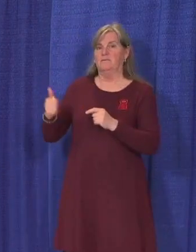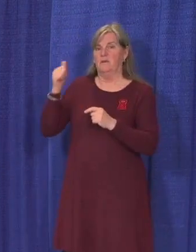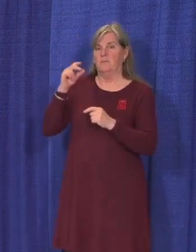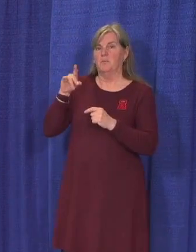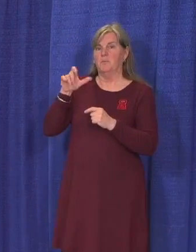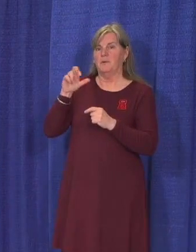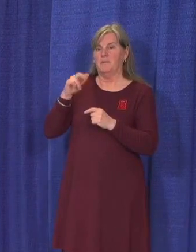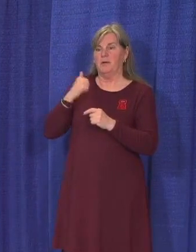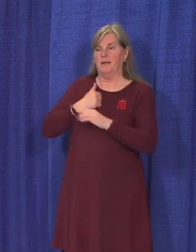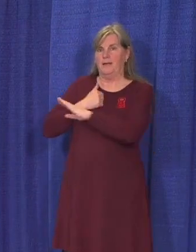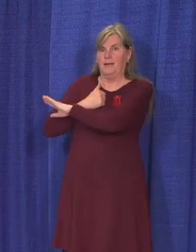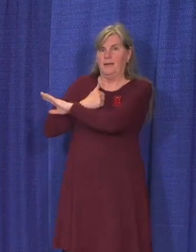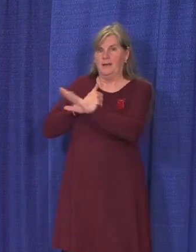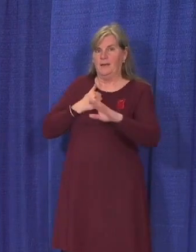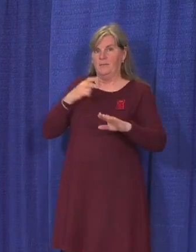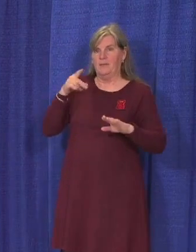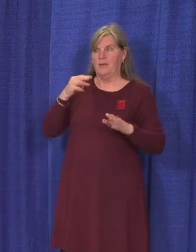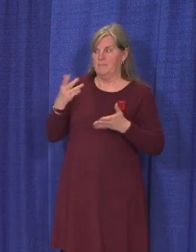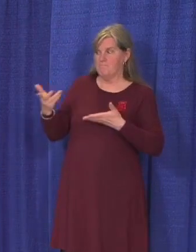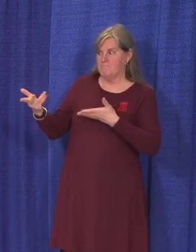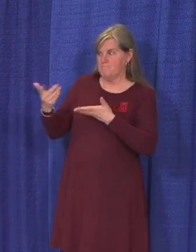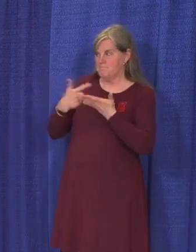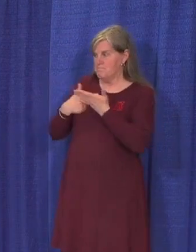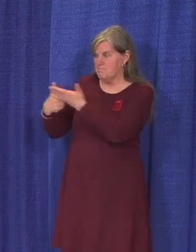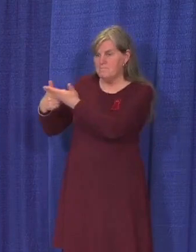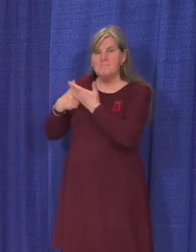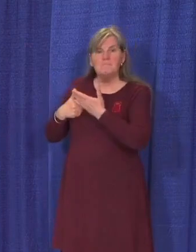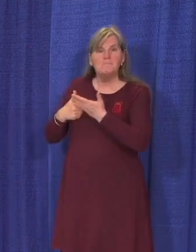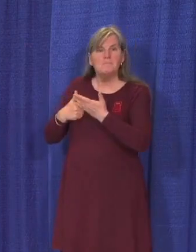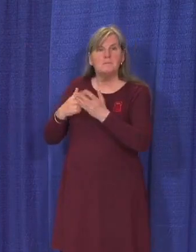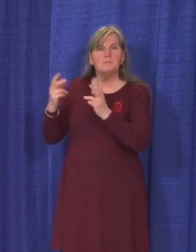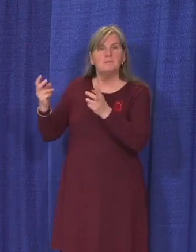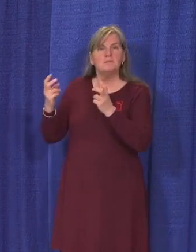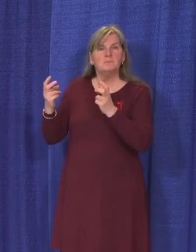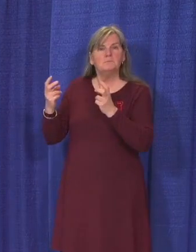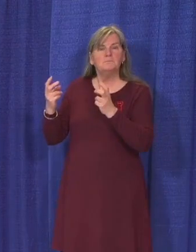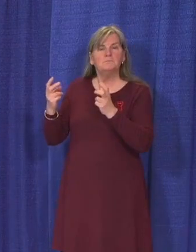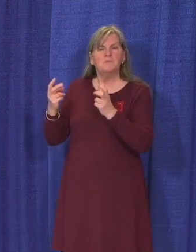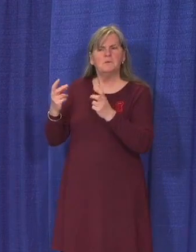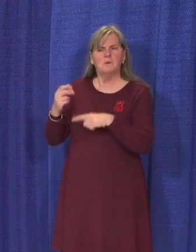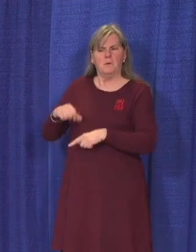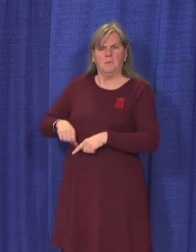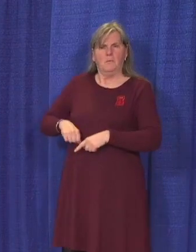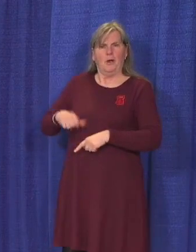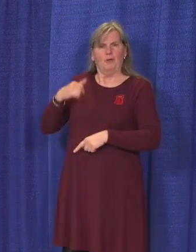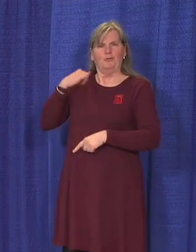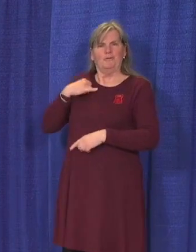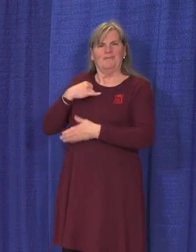I will let Doctor Hanley does heal have more information the Northwest Territories and what